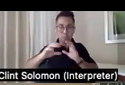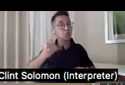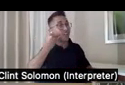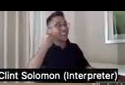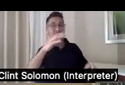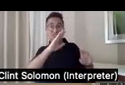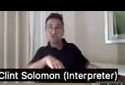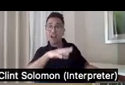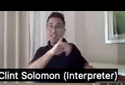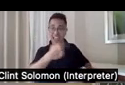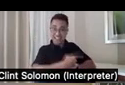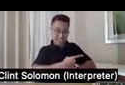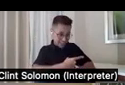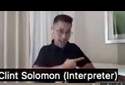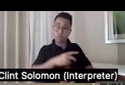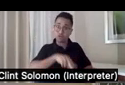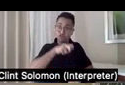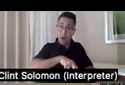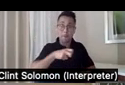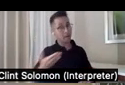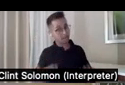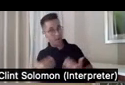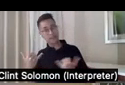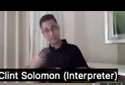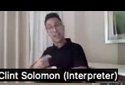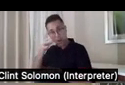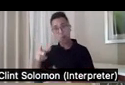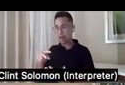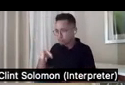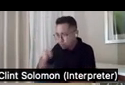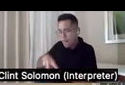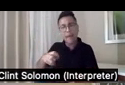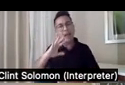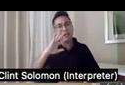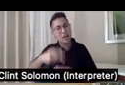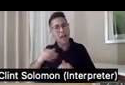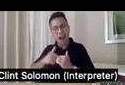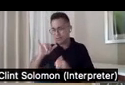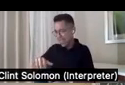day before then we might do some jumping and talk about that relevant to a memory and then when